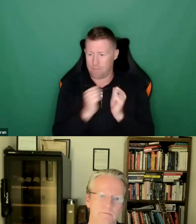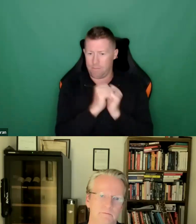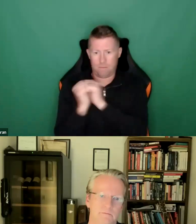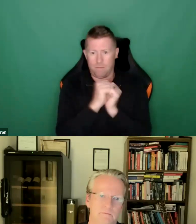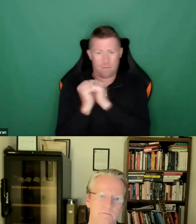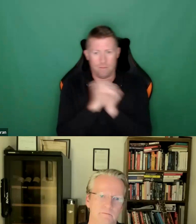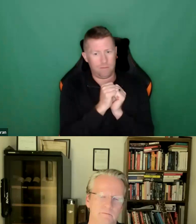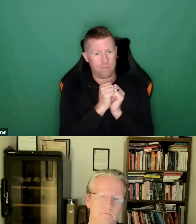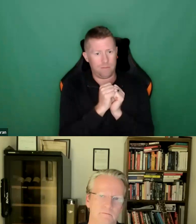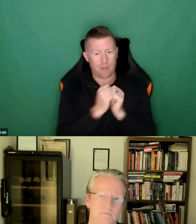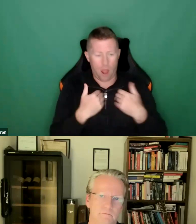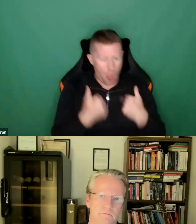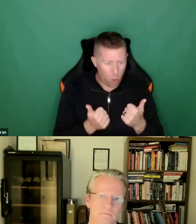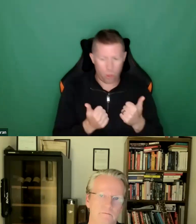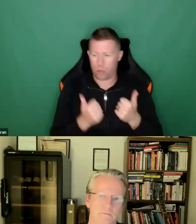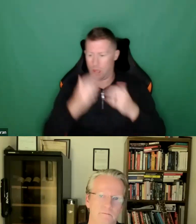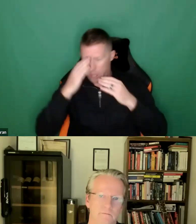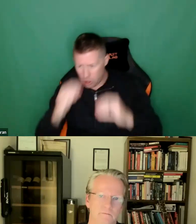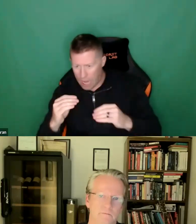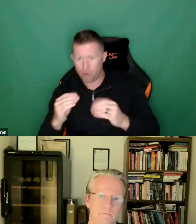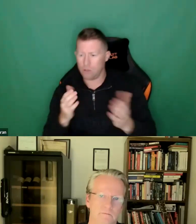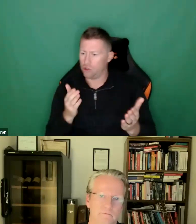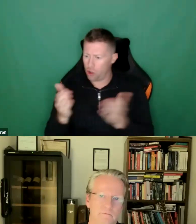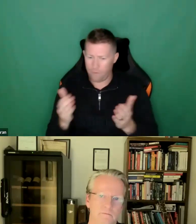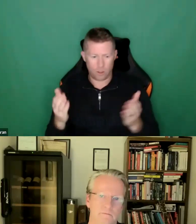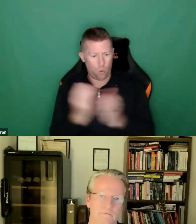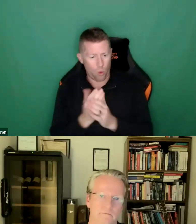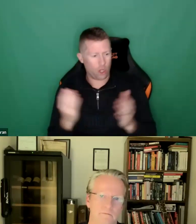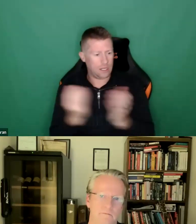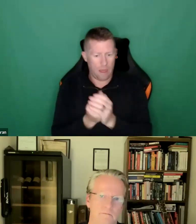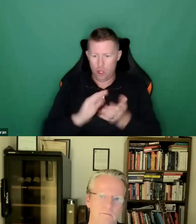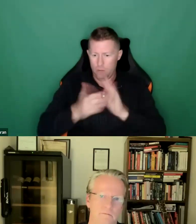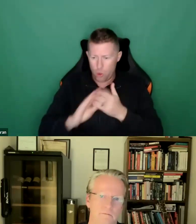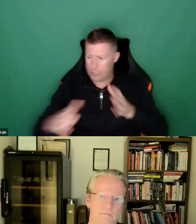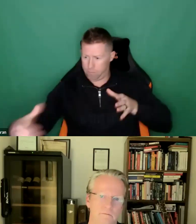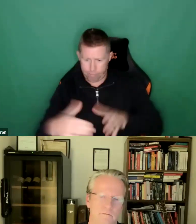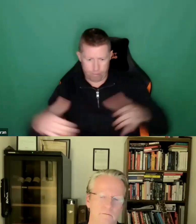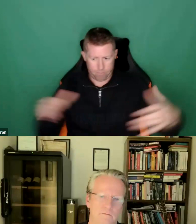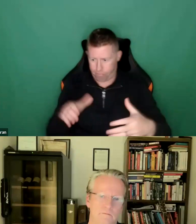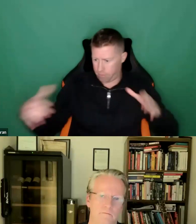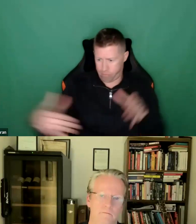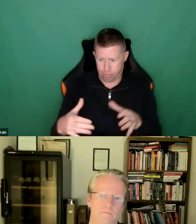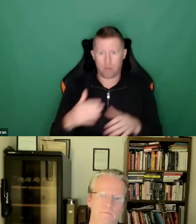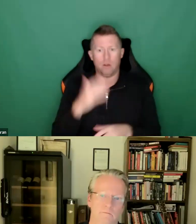for all of us. >> In a way, what the questioner is proposing , your vision, would actually take that